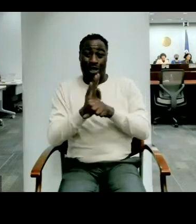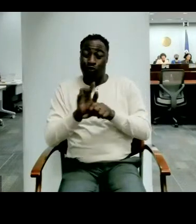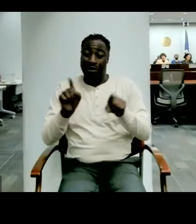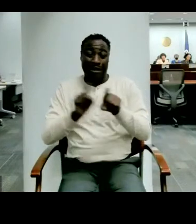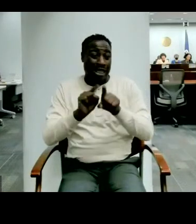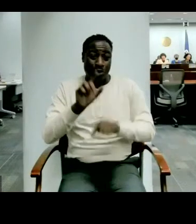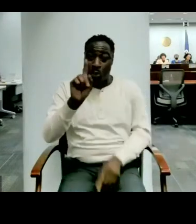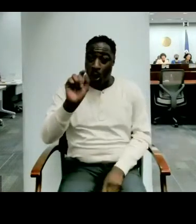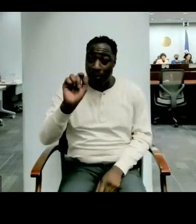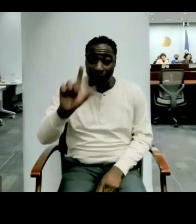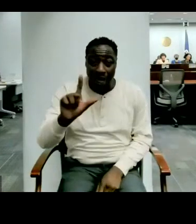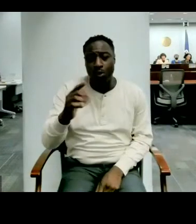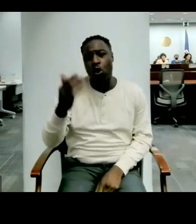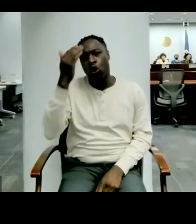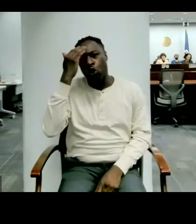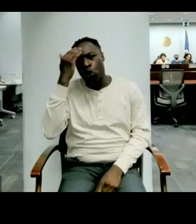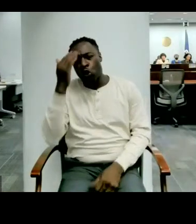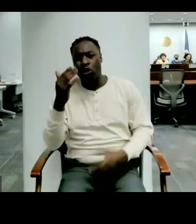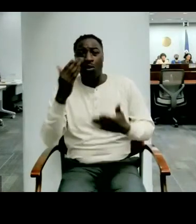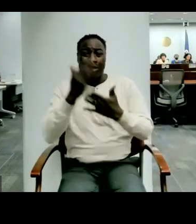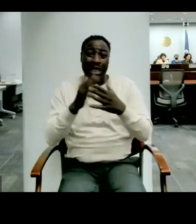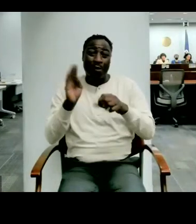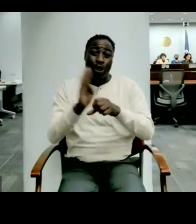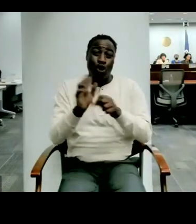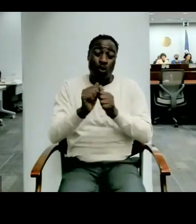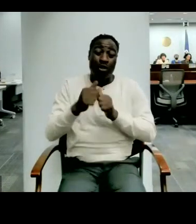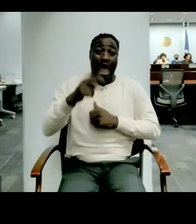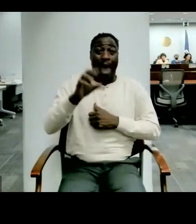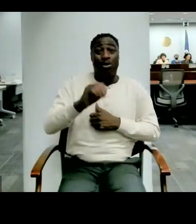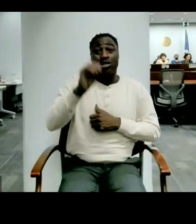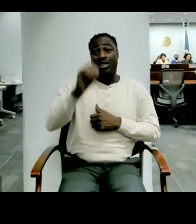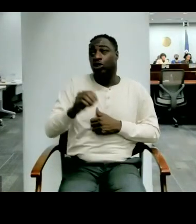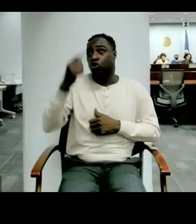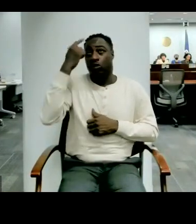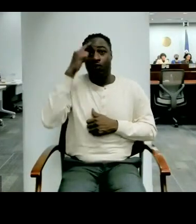where you knew that there were industries with high percentages, for example, of the Immigrant